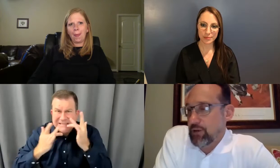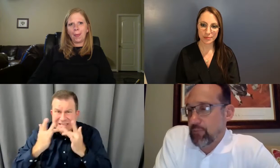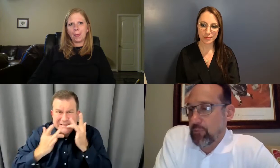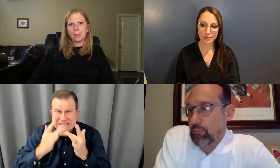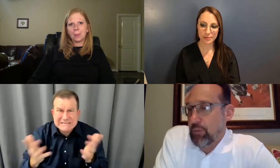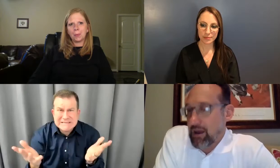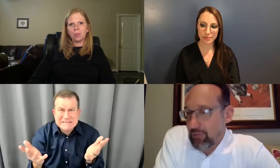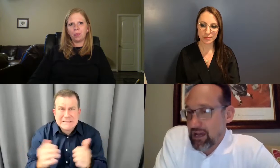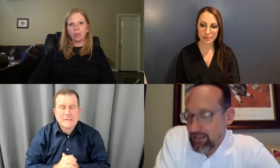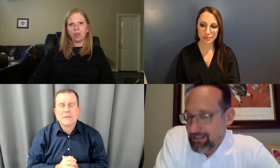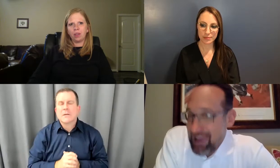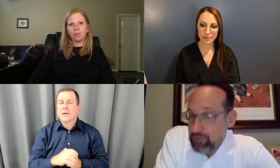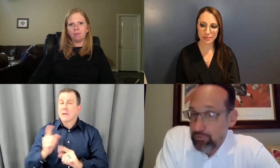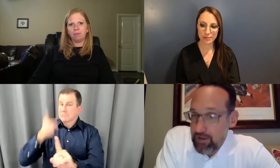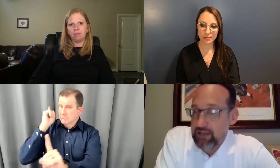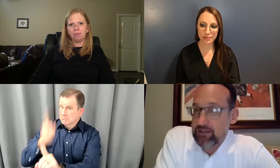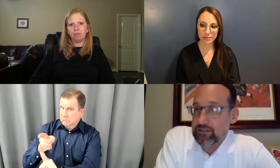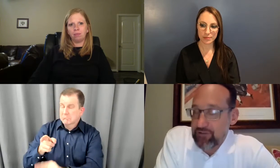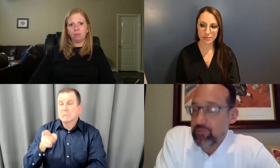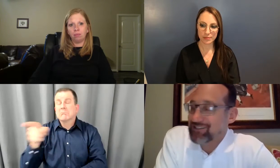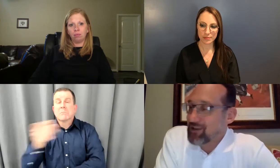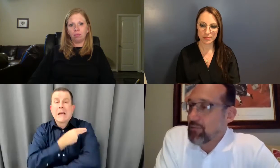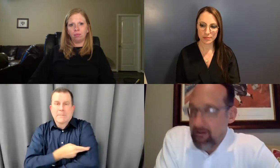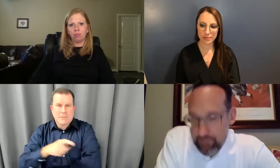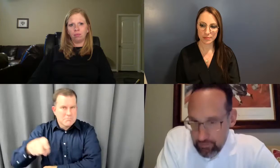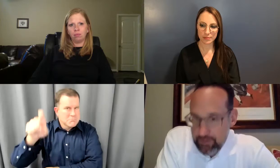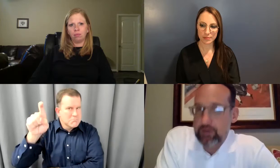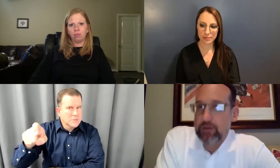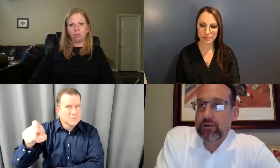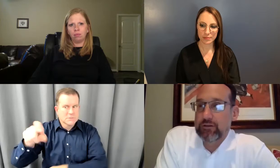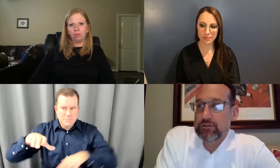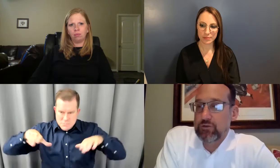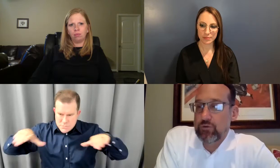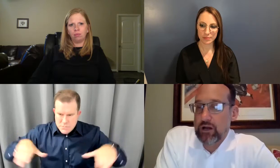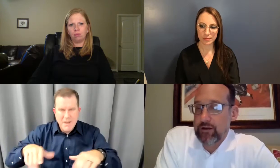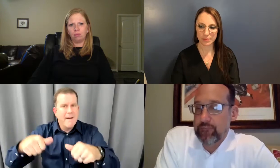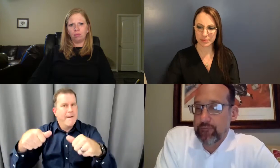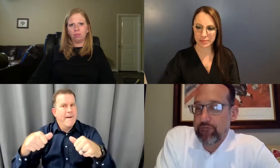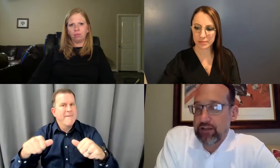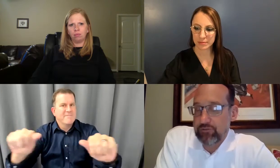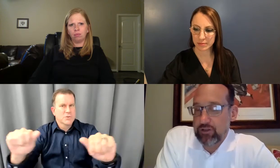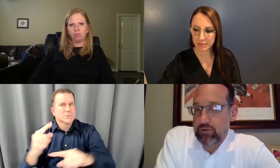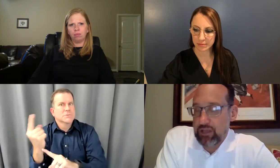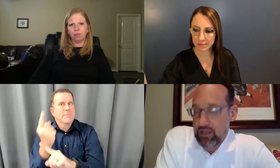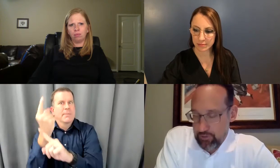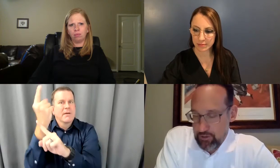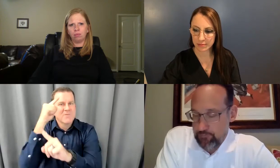But bottom line is they have to provide, same to make some effort to effectively communicate with you.